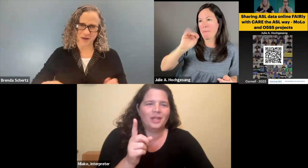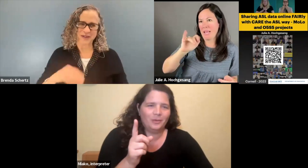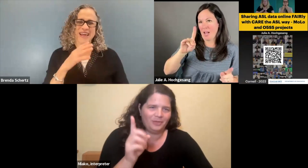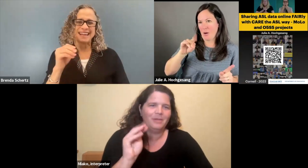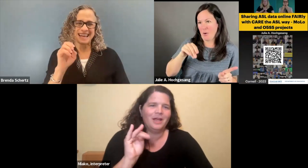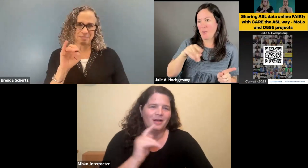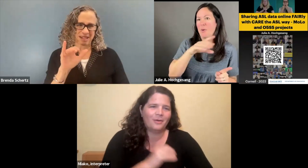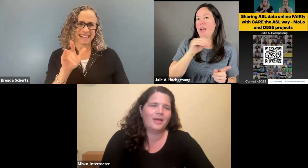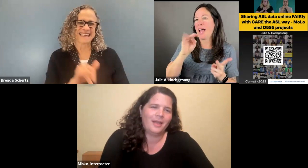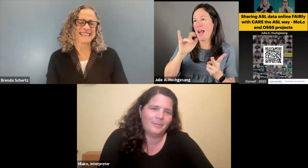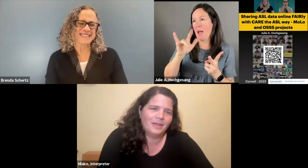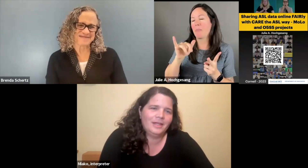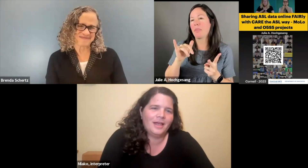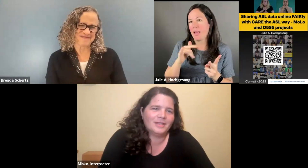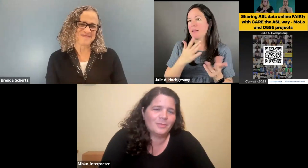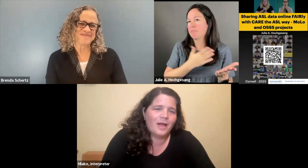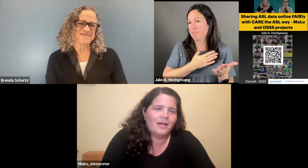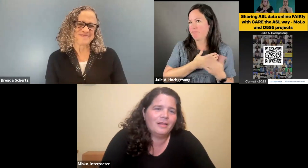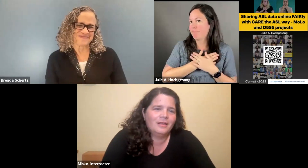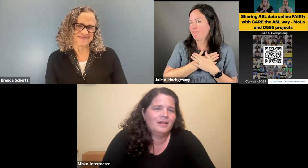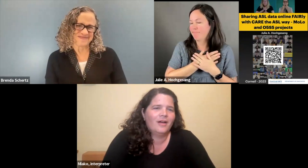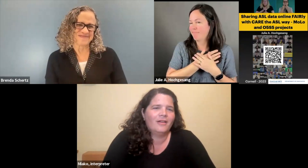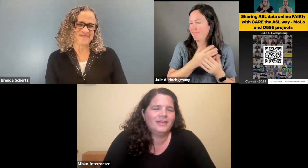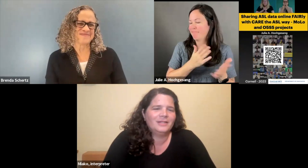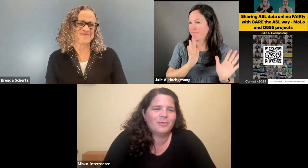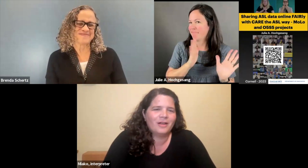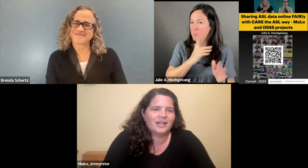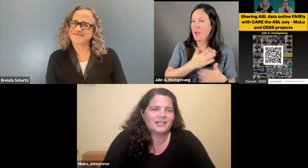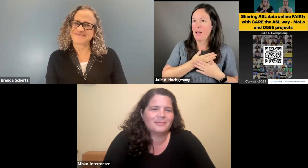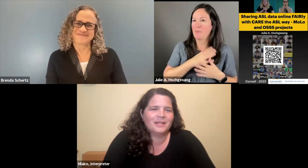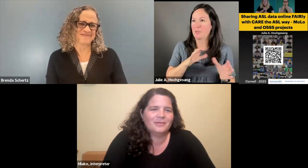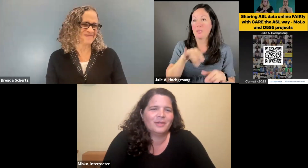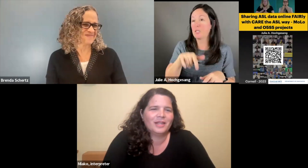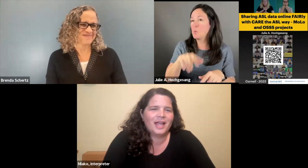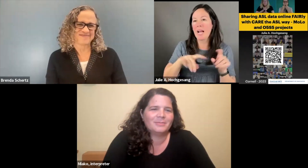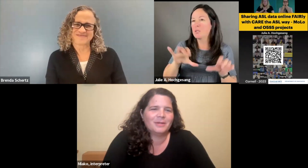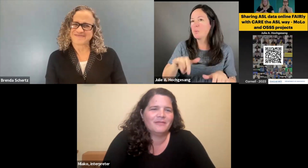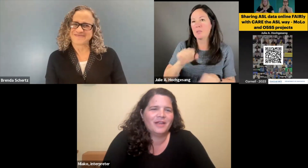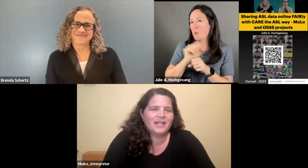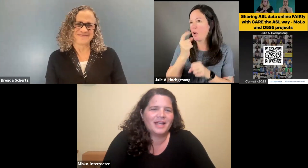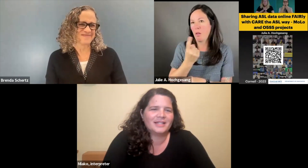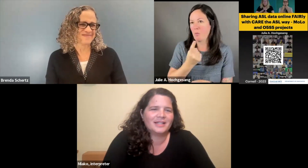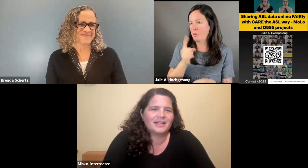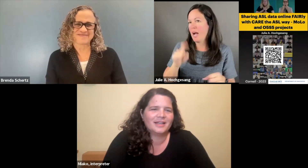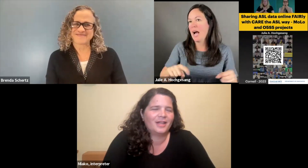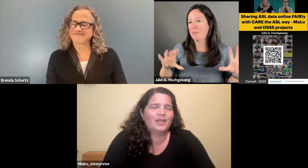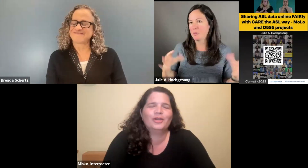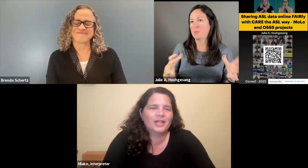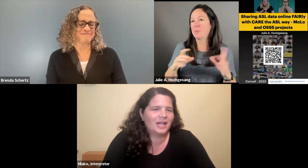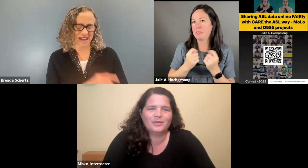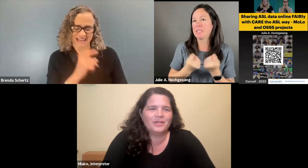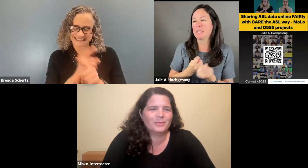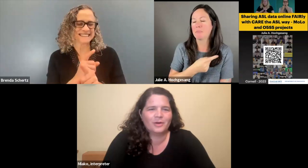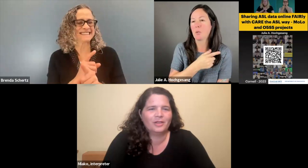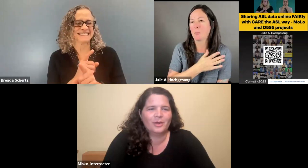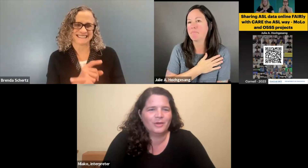working with Mako and Emily as well on these projects I mean it really has been fantastic I could not do this work alone